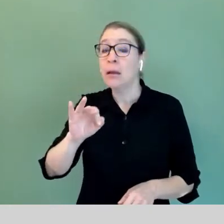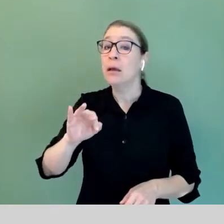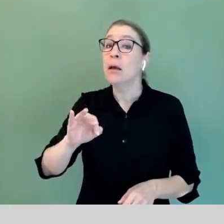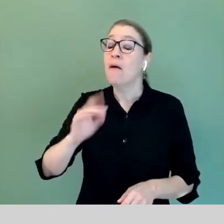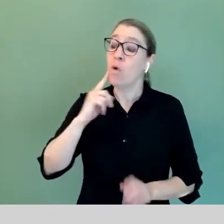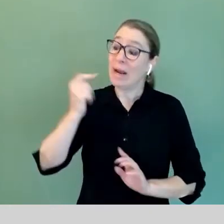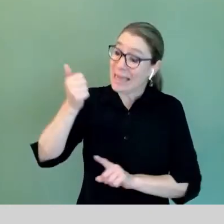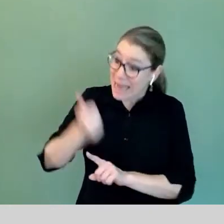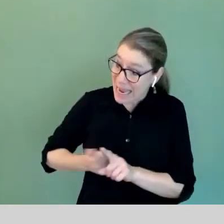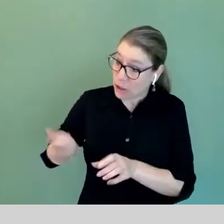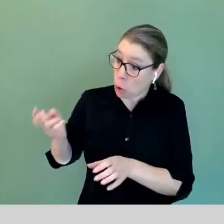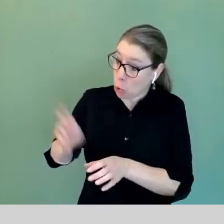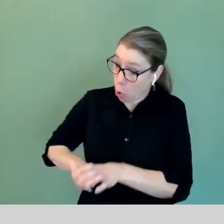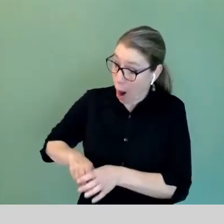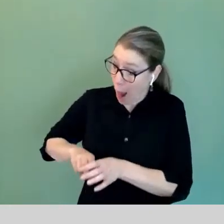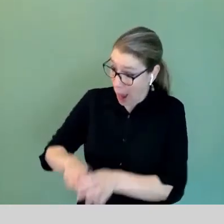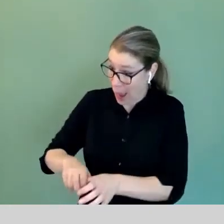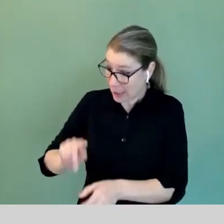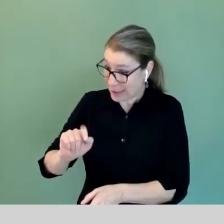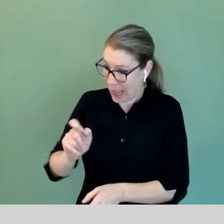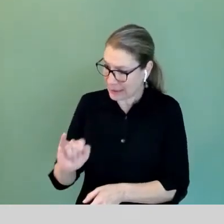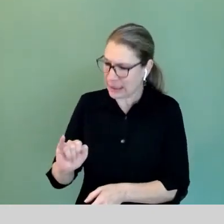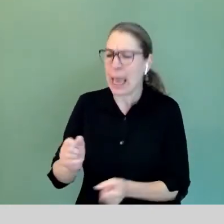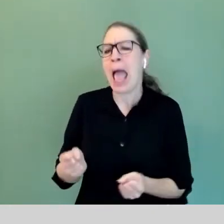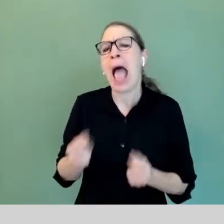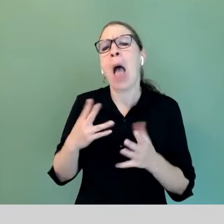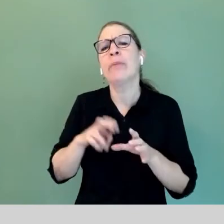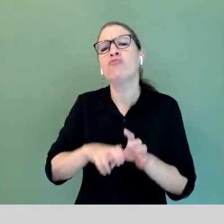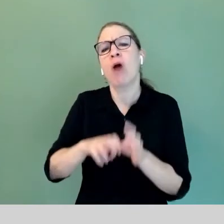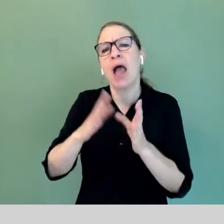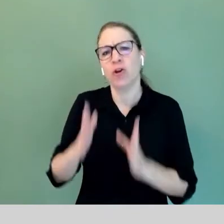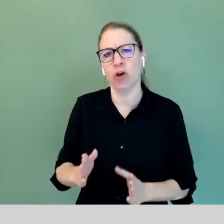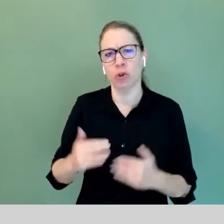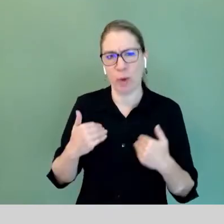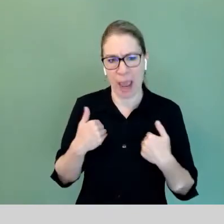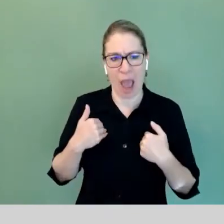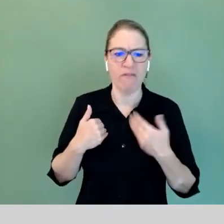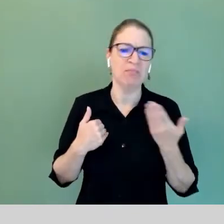how many passengers do we have per ride? So this is just a simple histogram